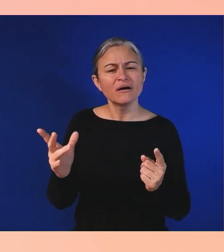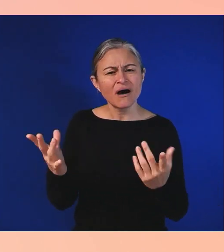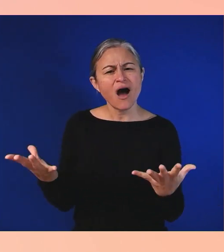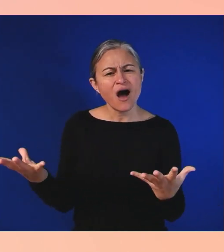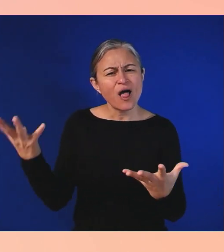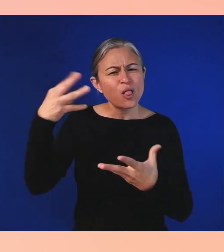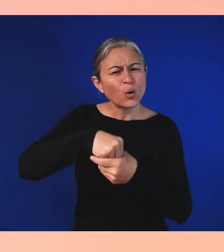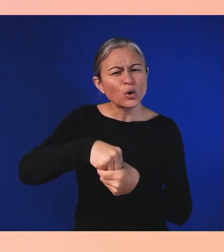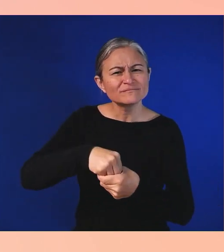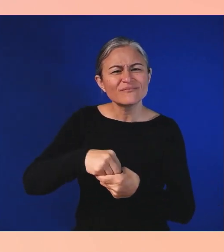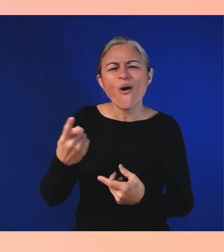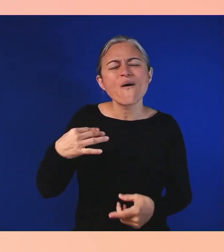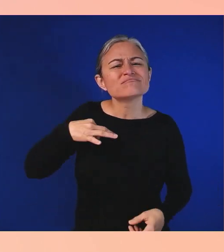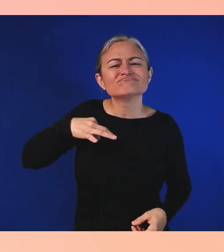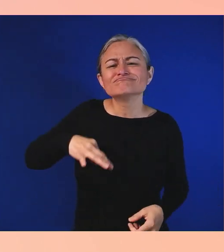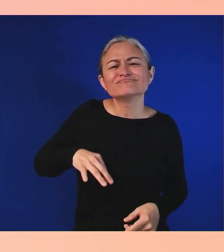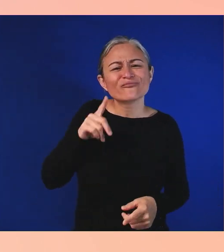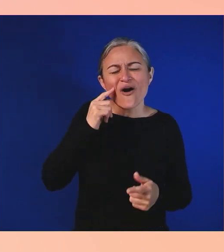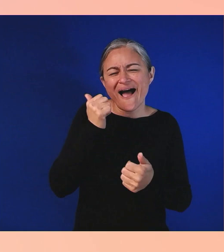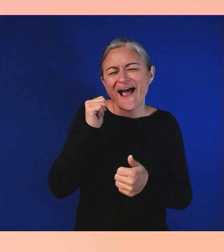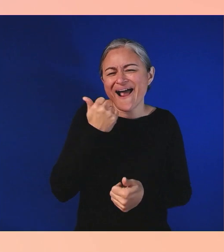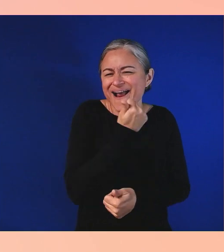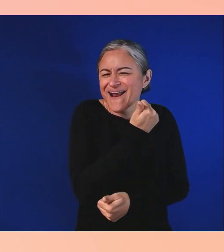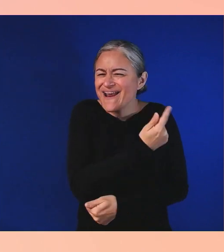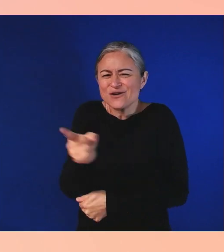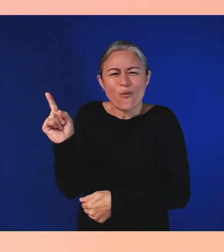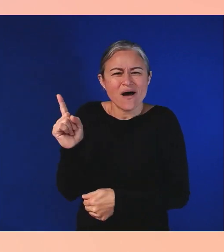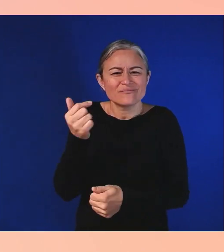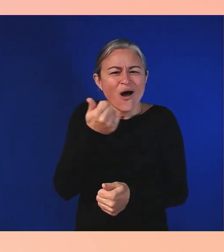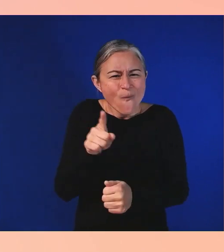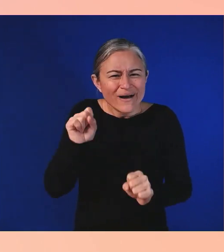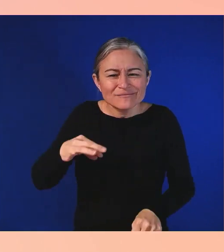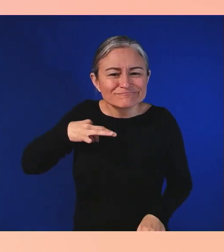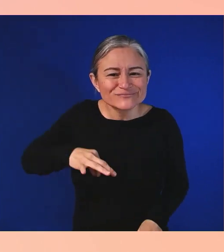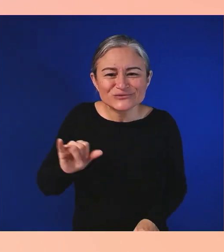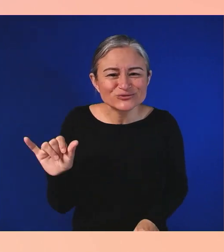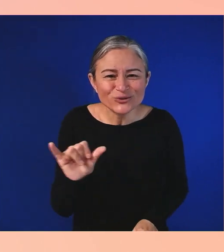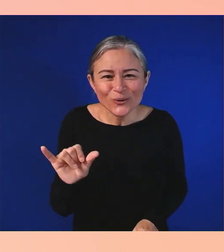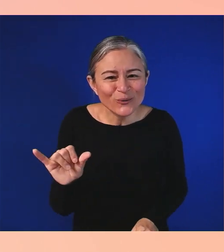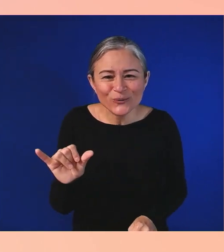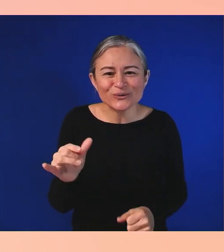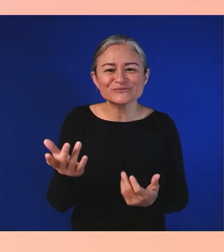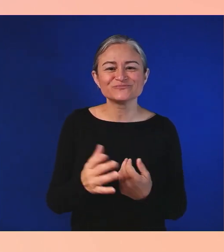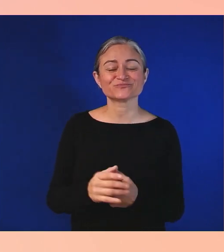In short, tech for all! It is the call.